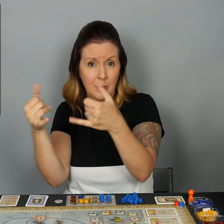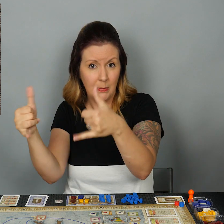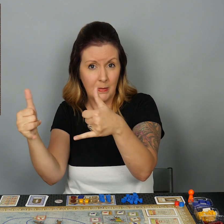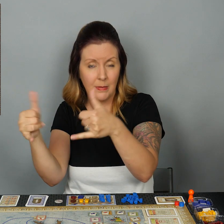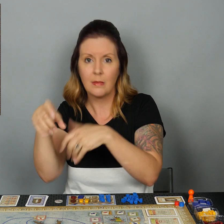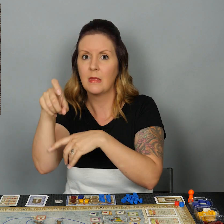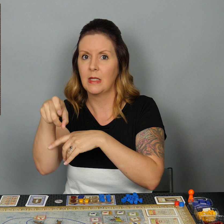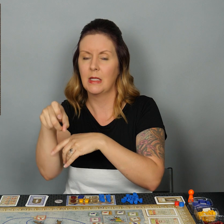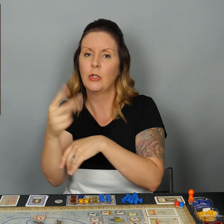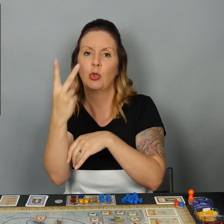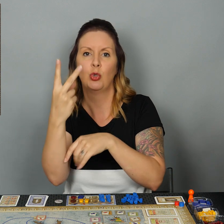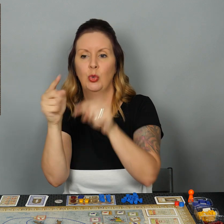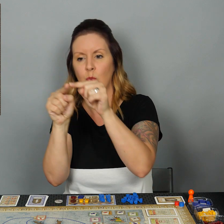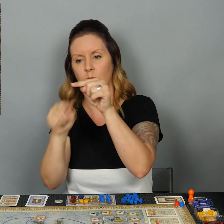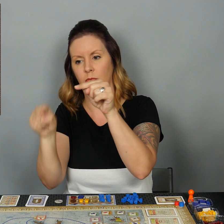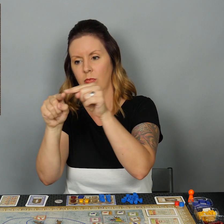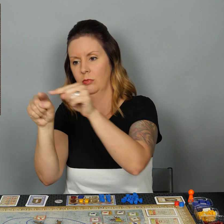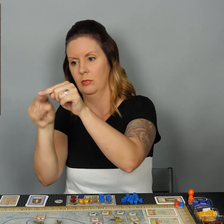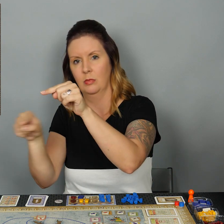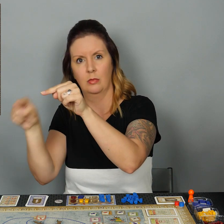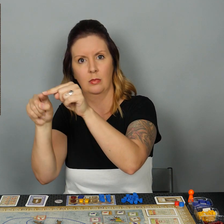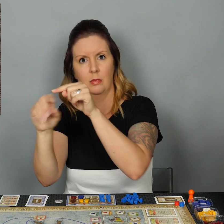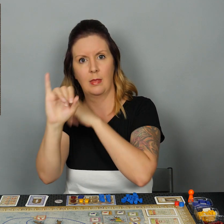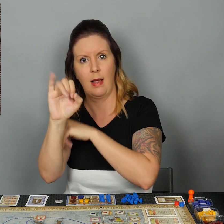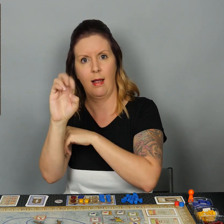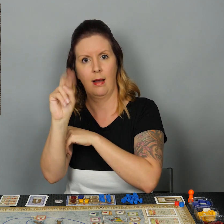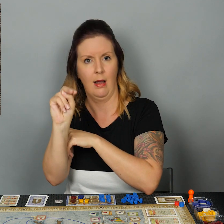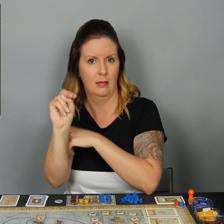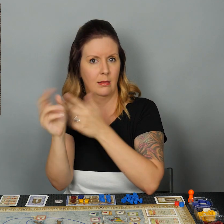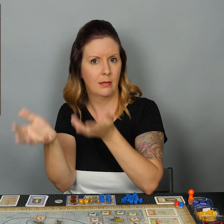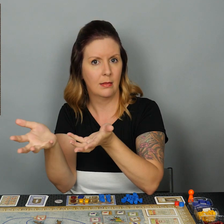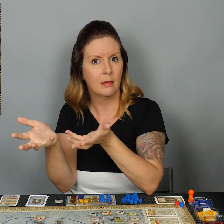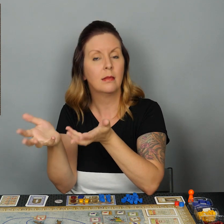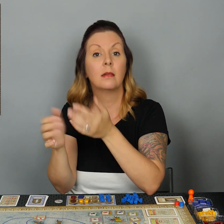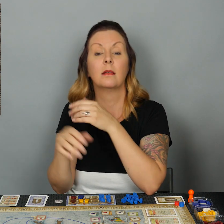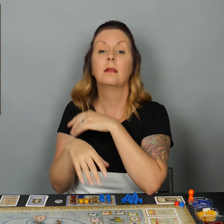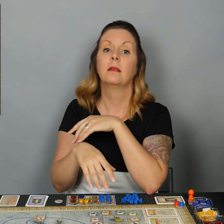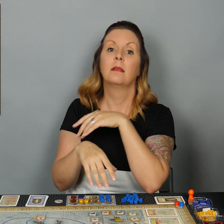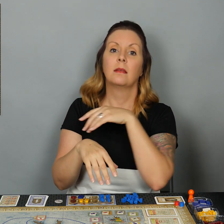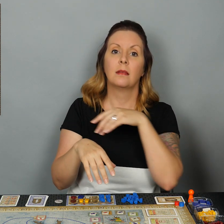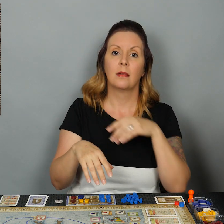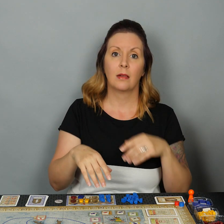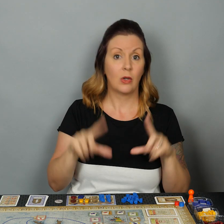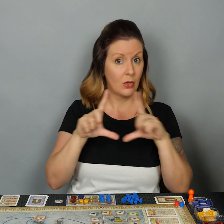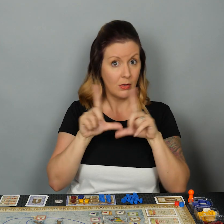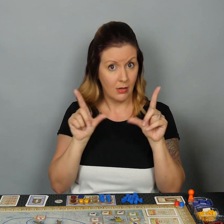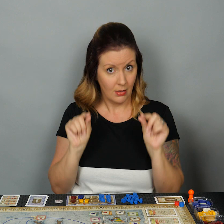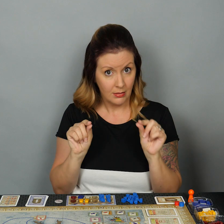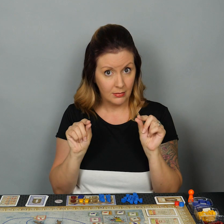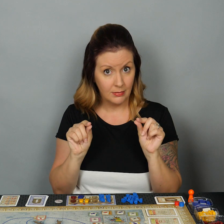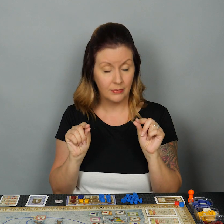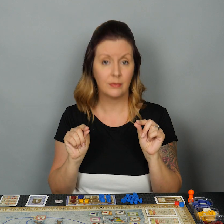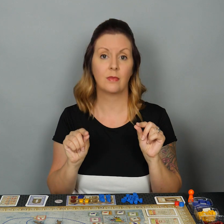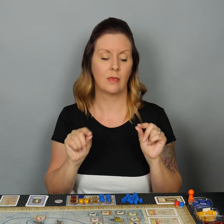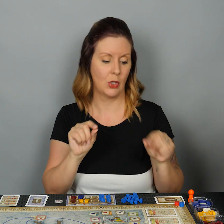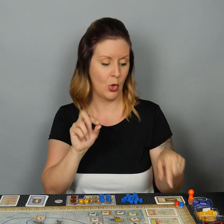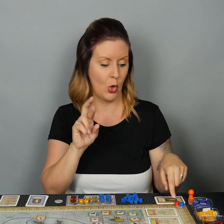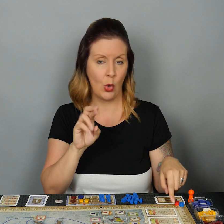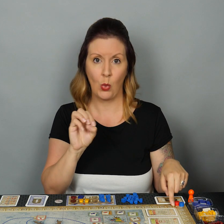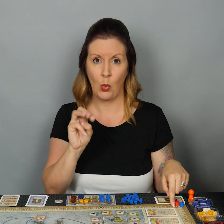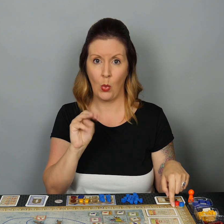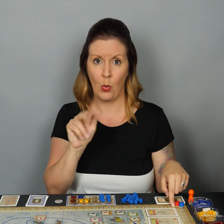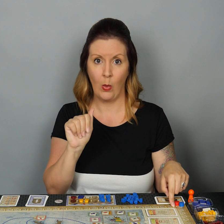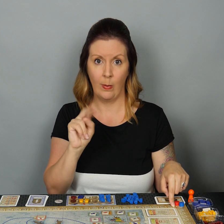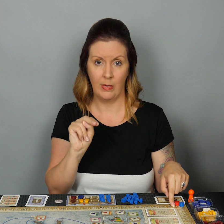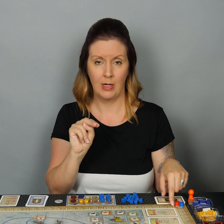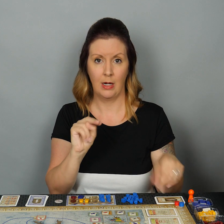If you’re doing Team Play, then you need the cards with 2 circles.